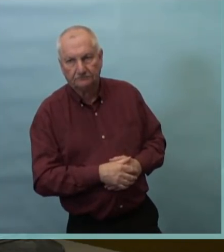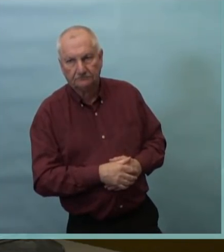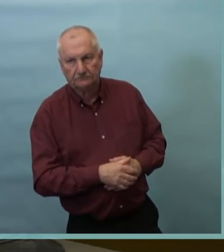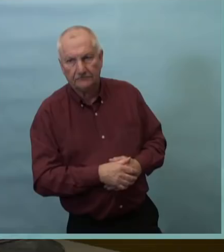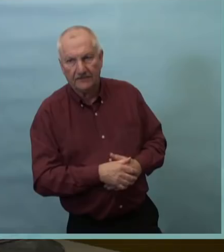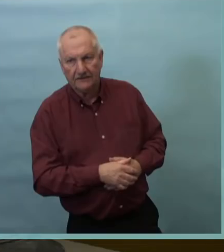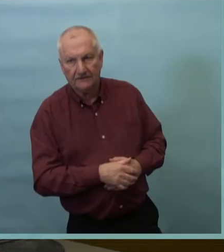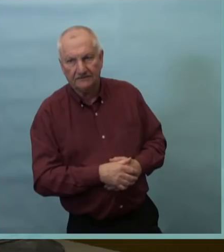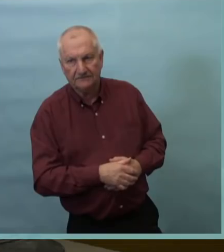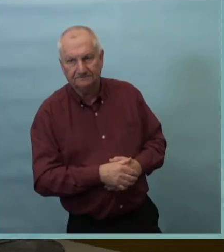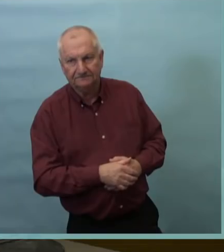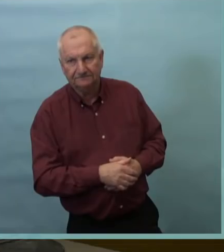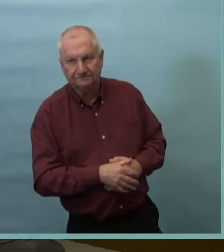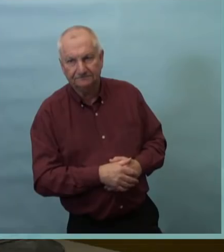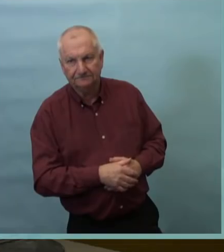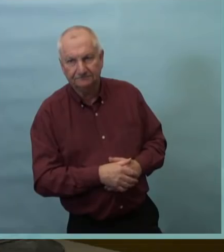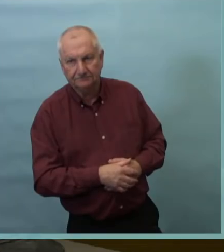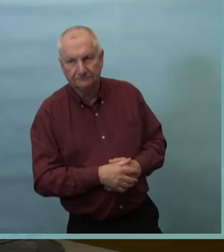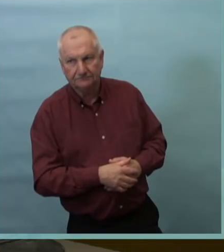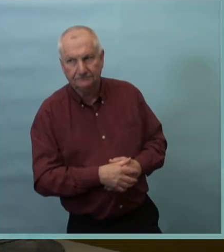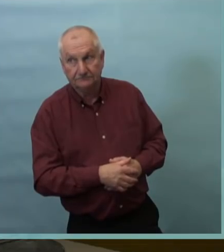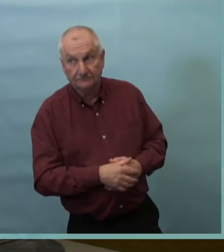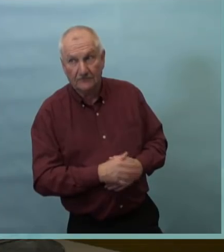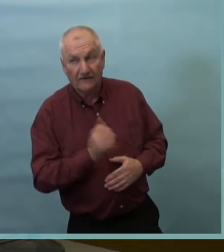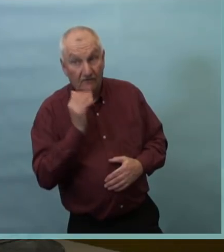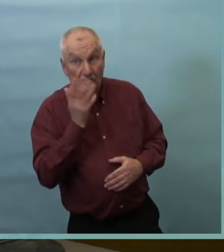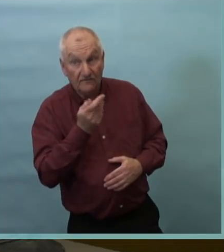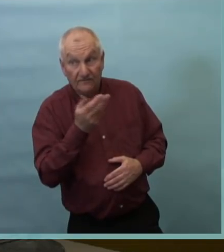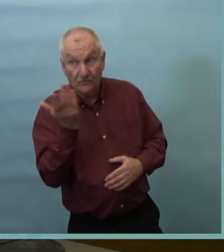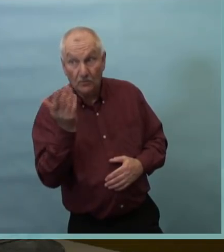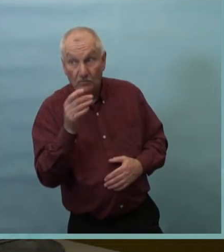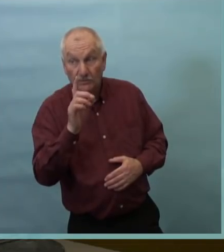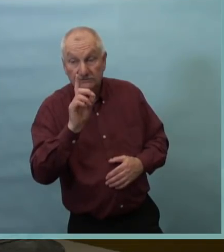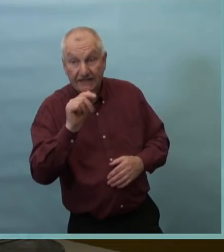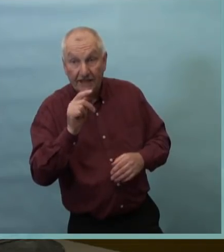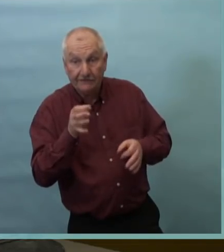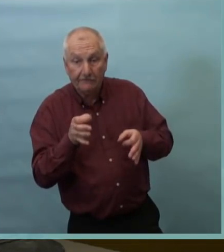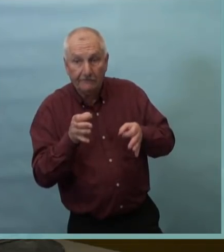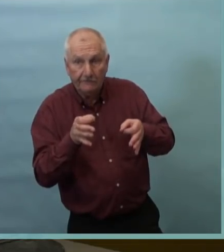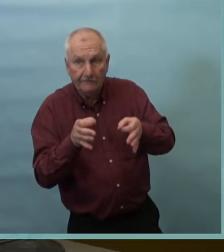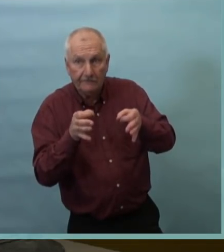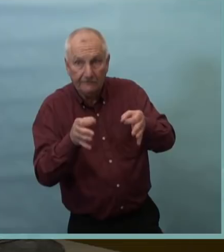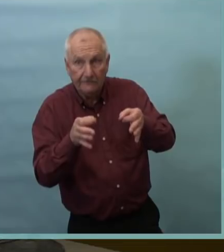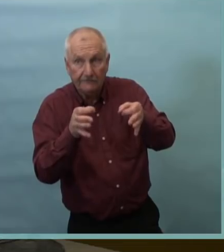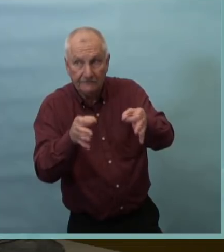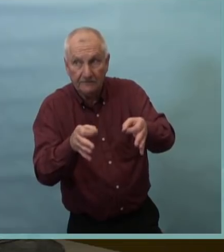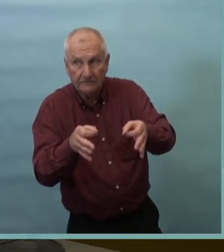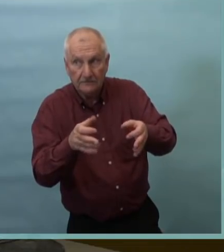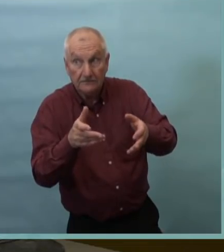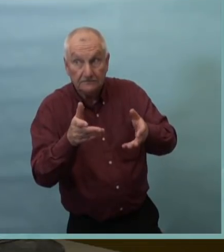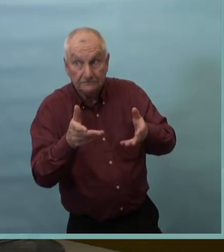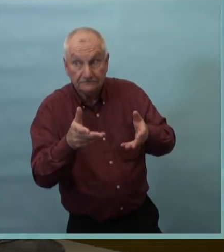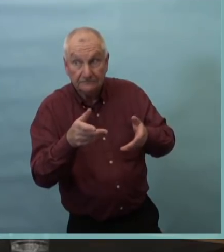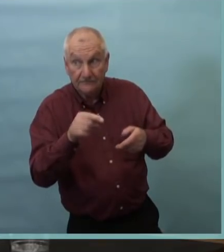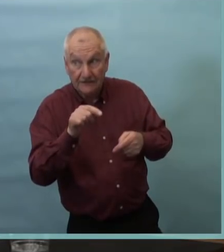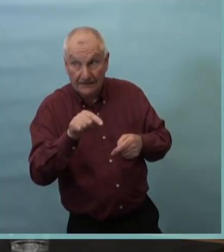back and others rather with regulations have been held have there been any changes if that or is that still the same this is going to be part of our